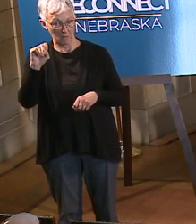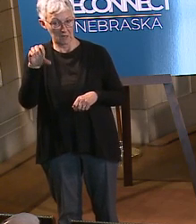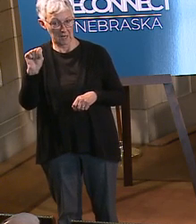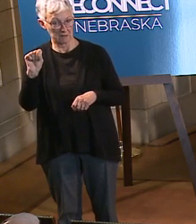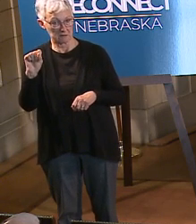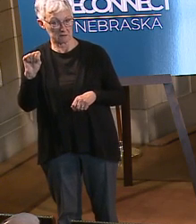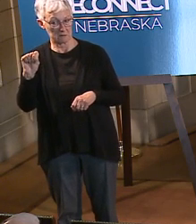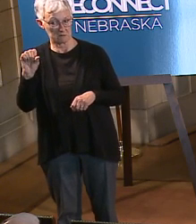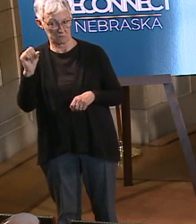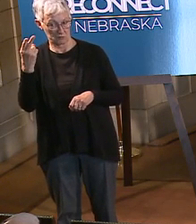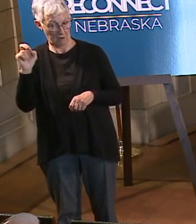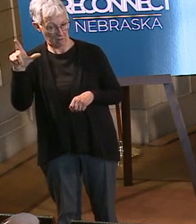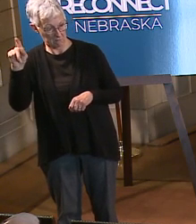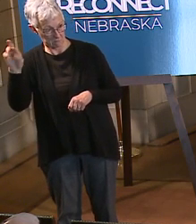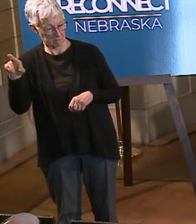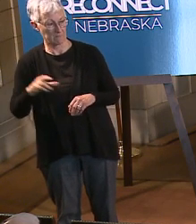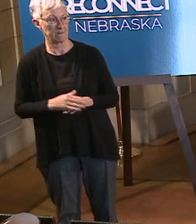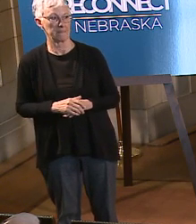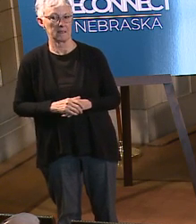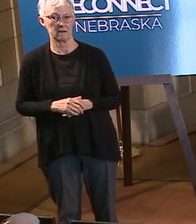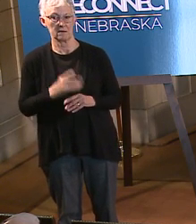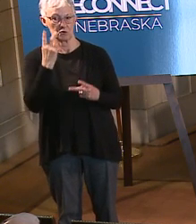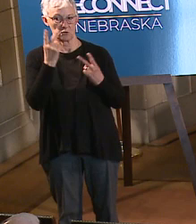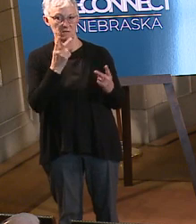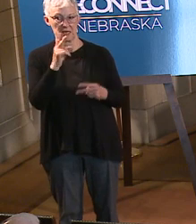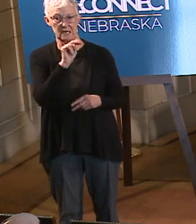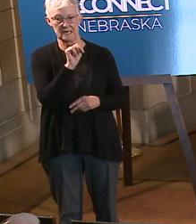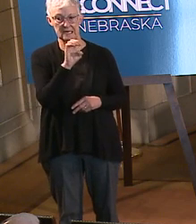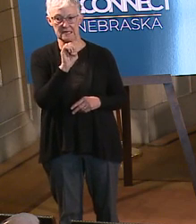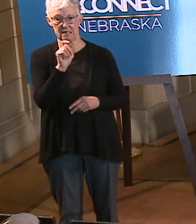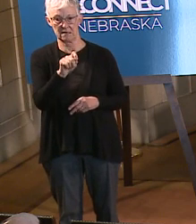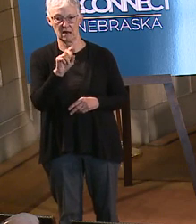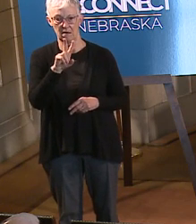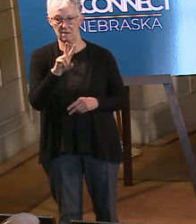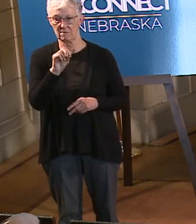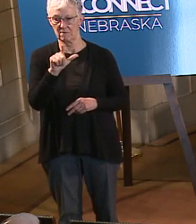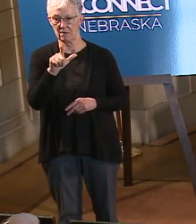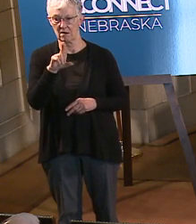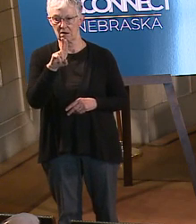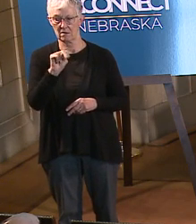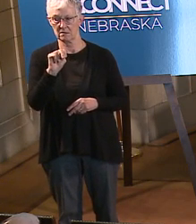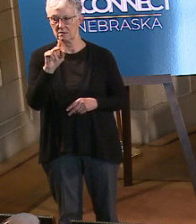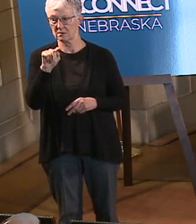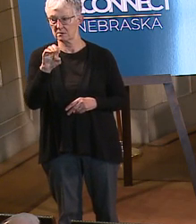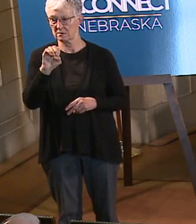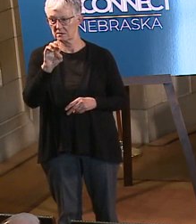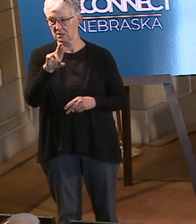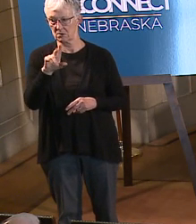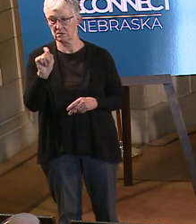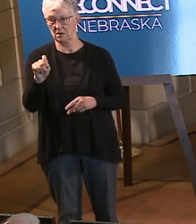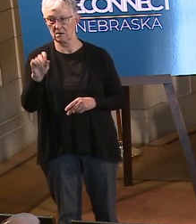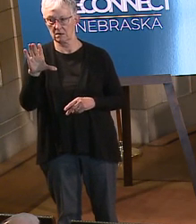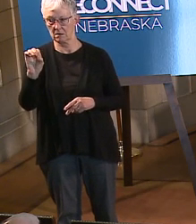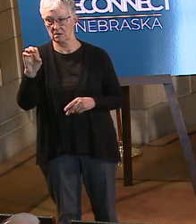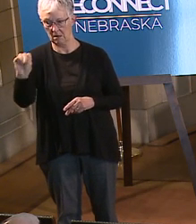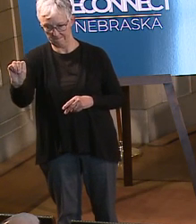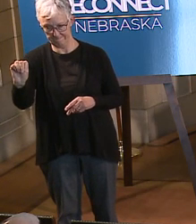FOOD BANK, AT A HOMELESS SHELTER, NUMEROUS MENTORING